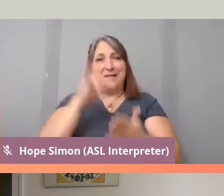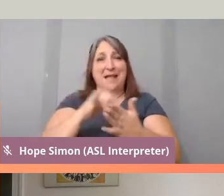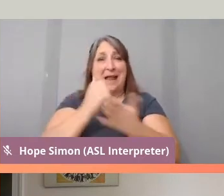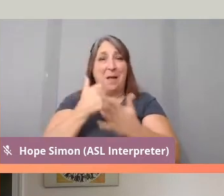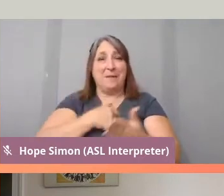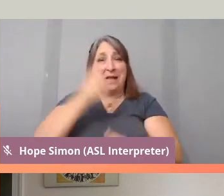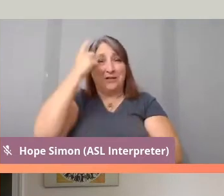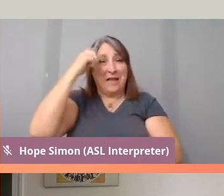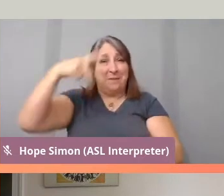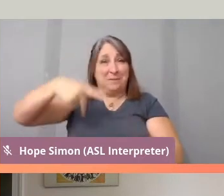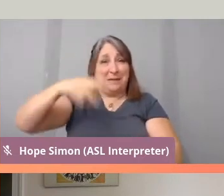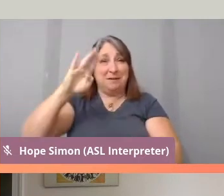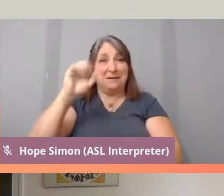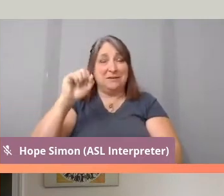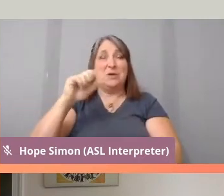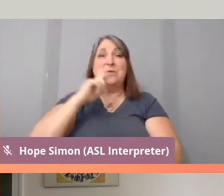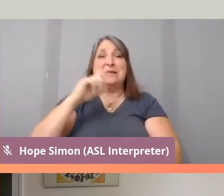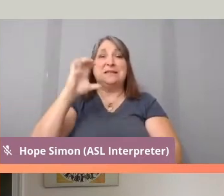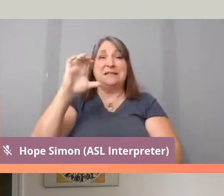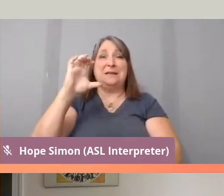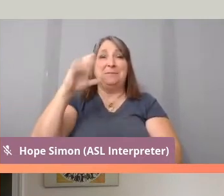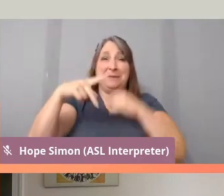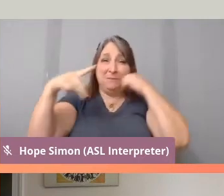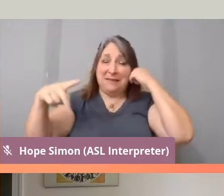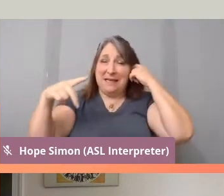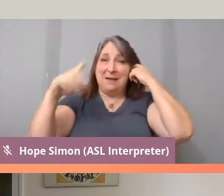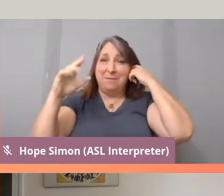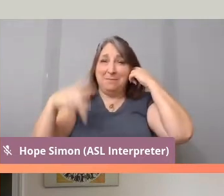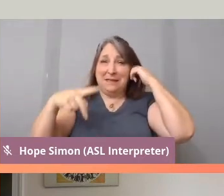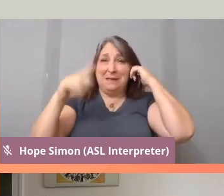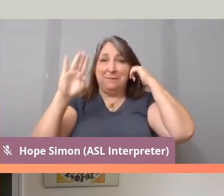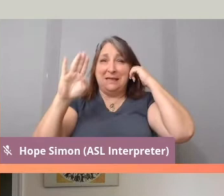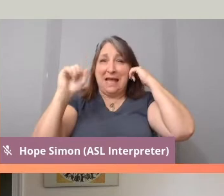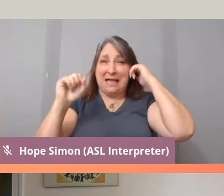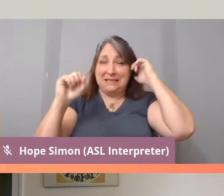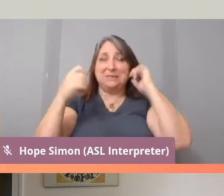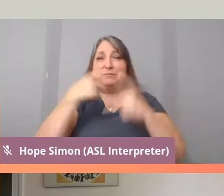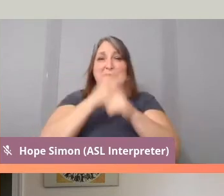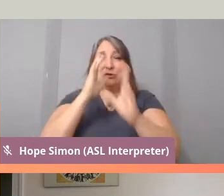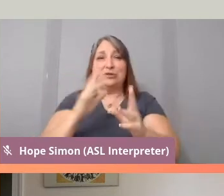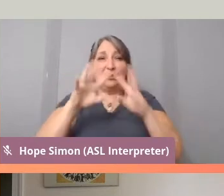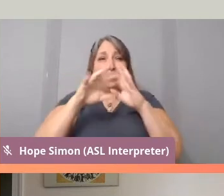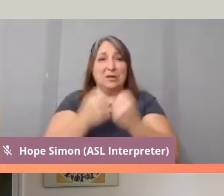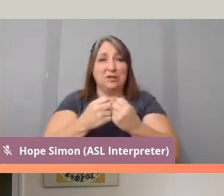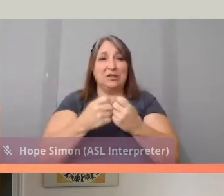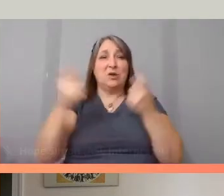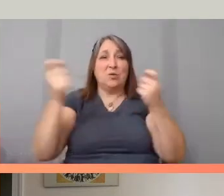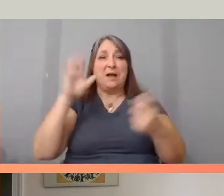the CPB PBS producers workshop run by WGBH and Judith Dakoi, Right?